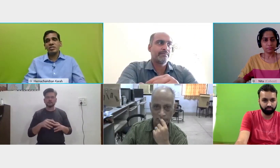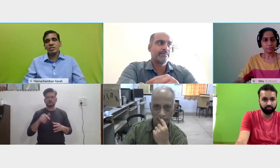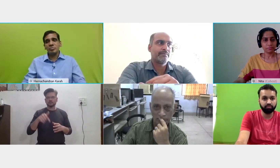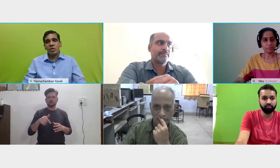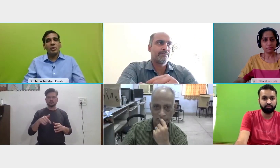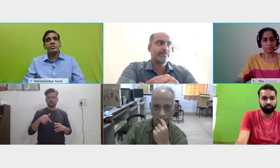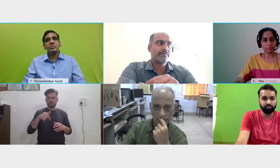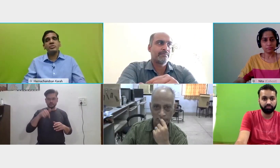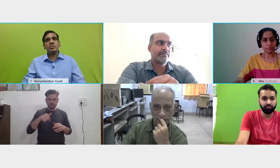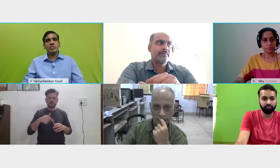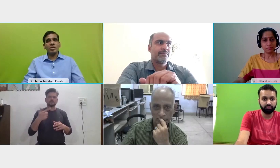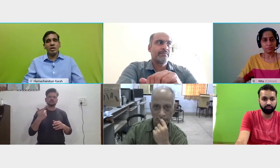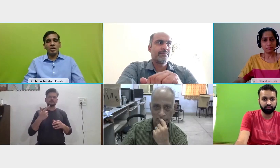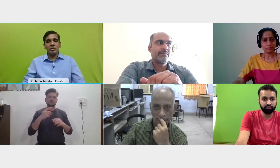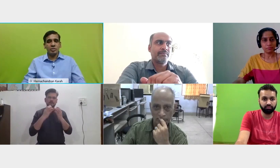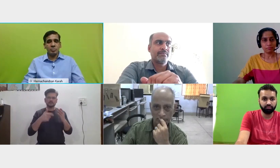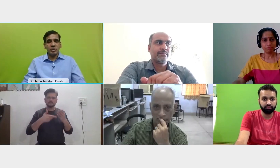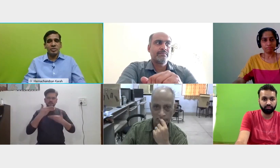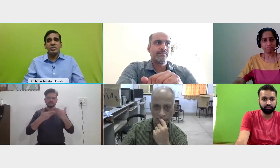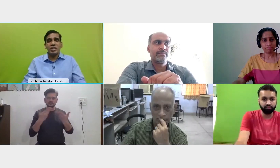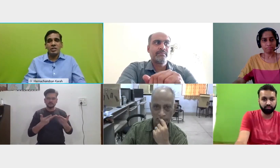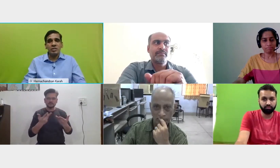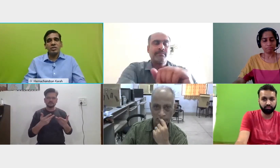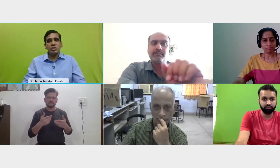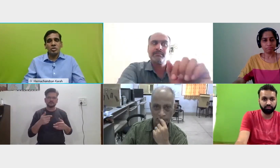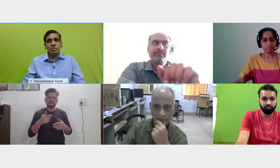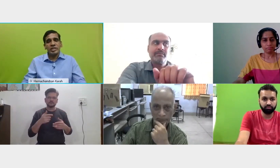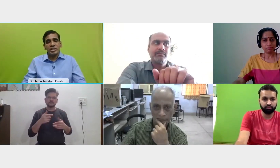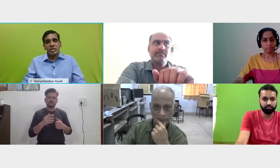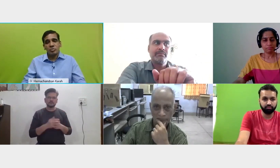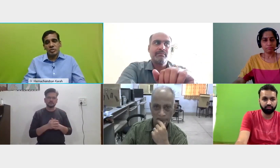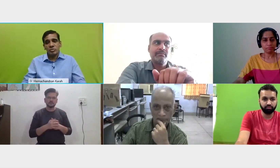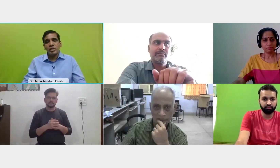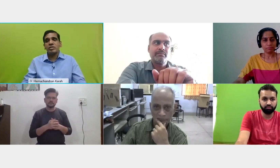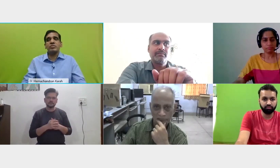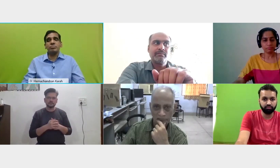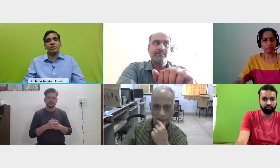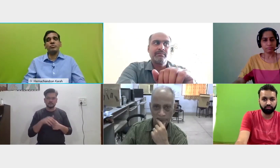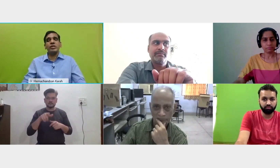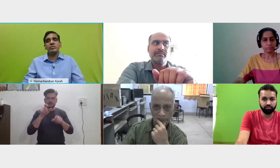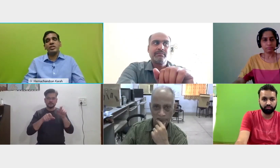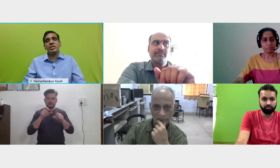nuanced approach to it because the people here not only engaged with words but words